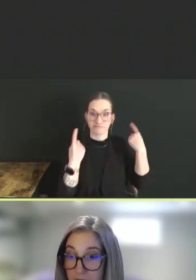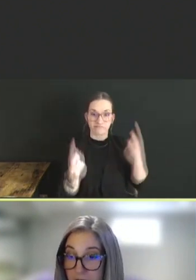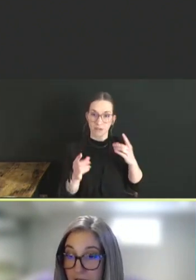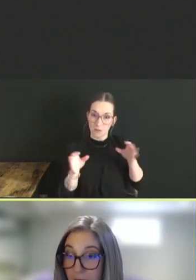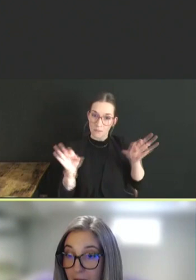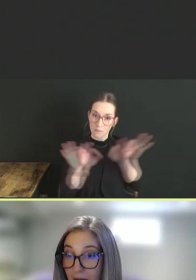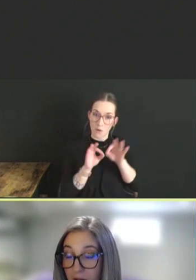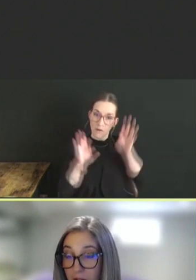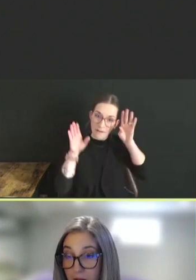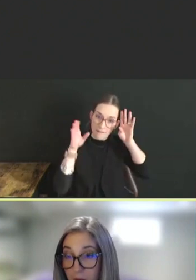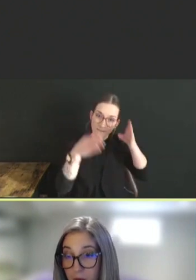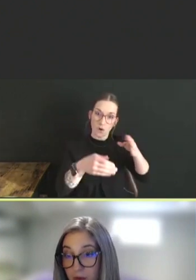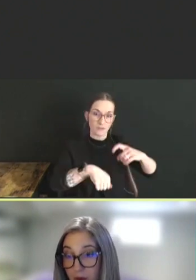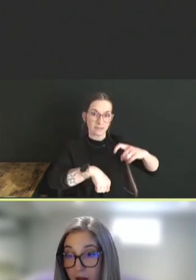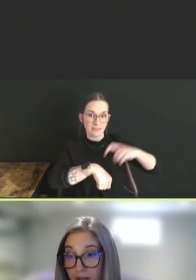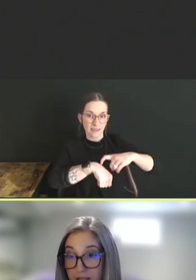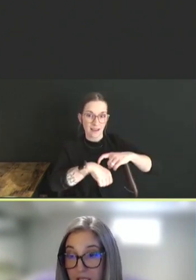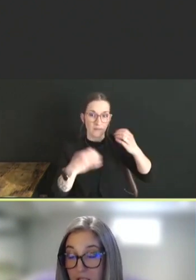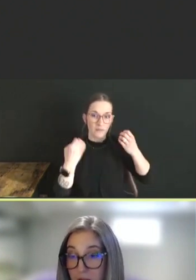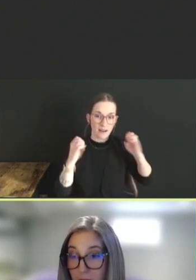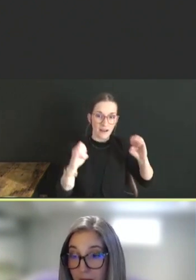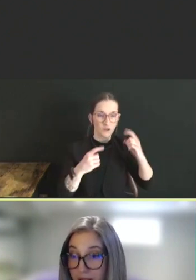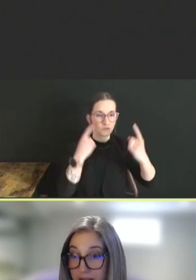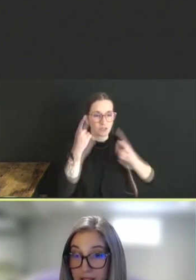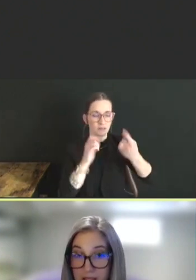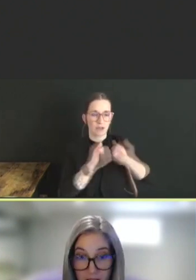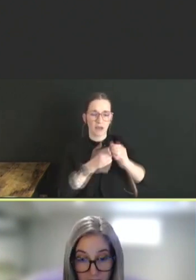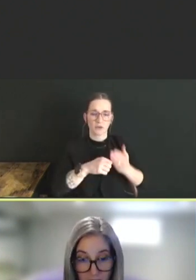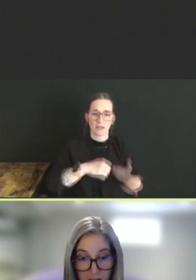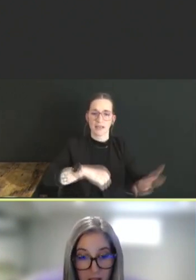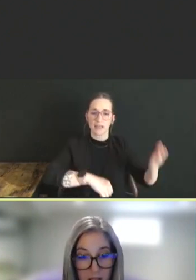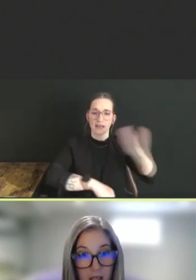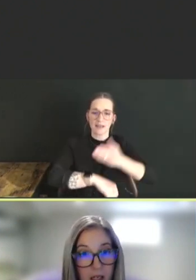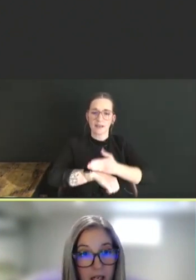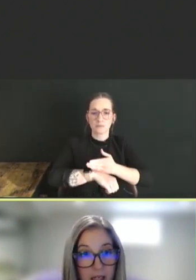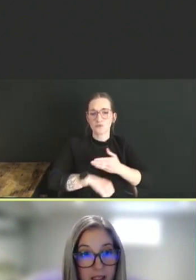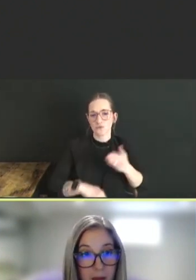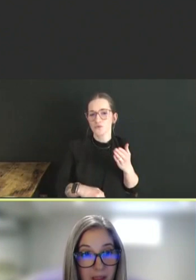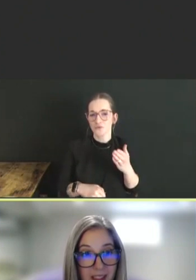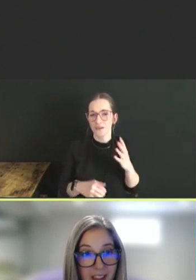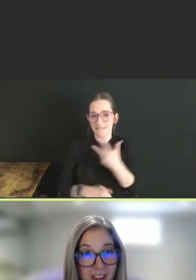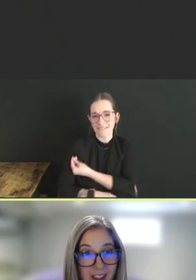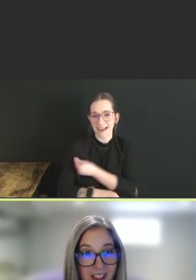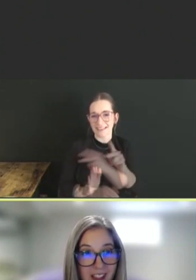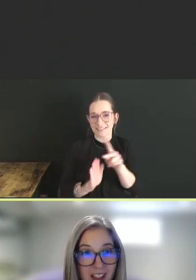to think about how to Improve vaccination policies. Next slide, please.